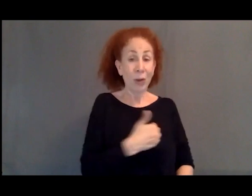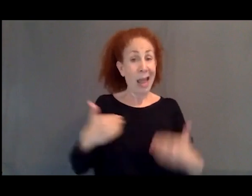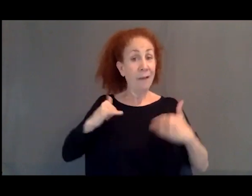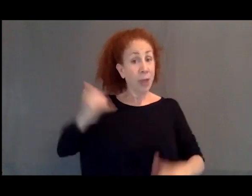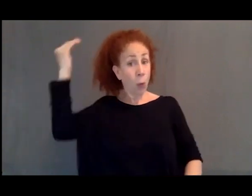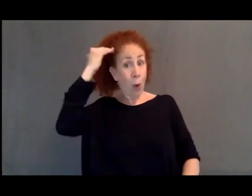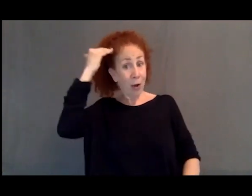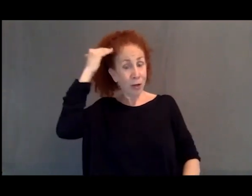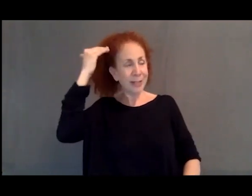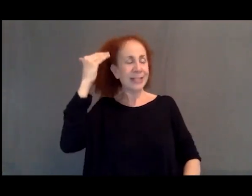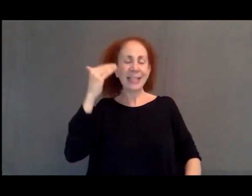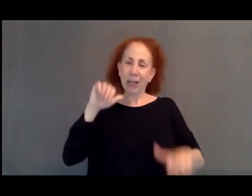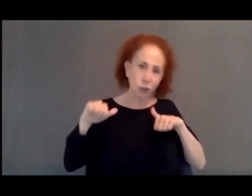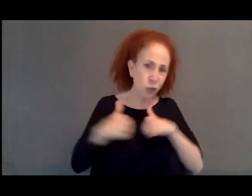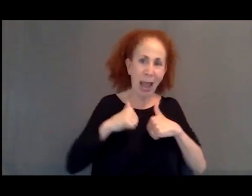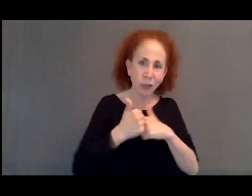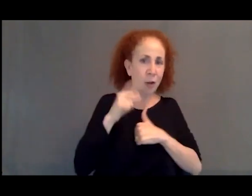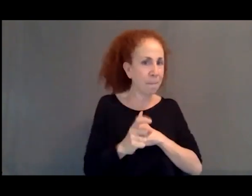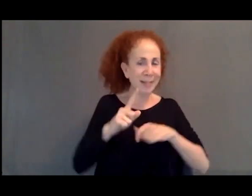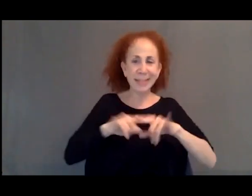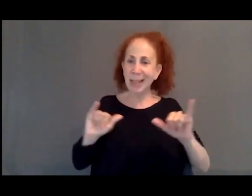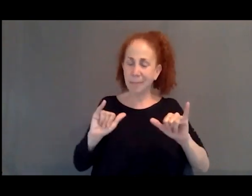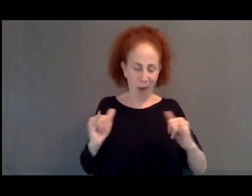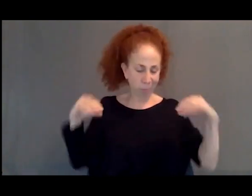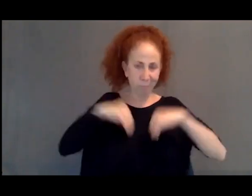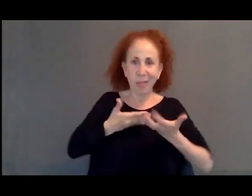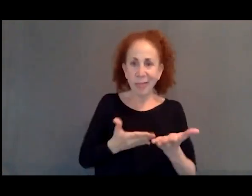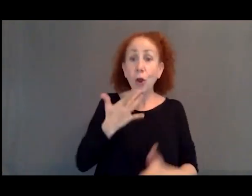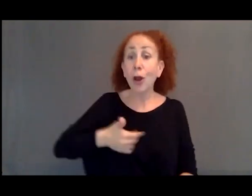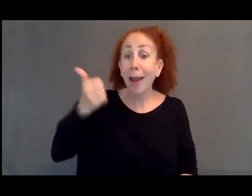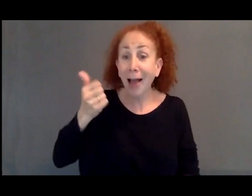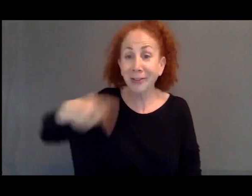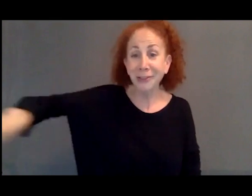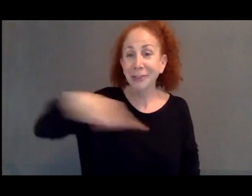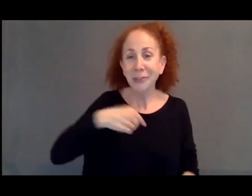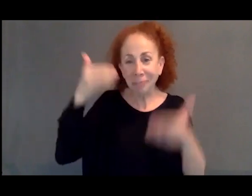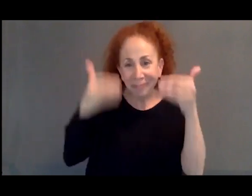and something that we must contest and challenge all at the same time. I wish you luck in doing that.